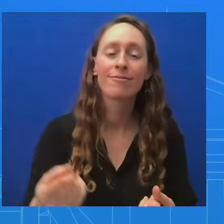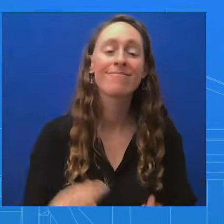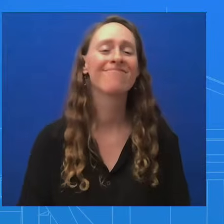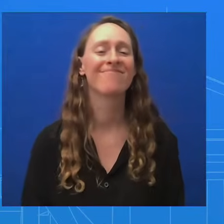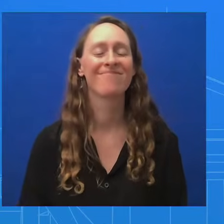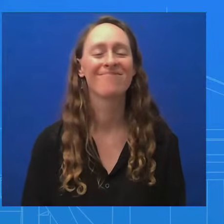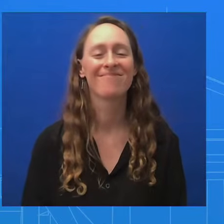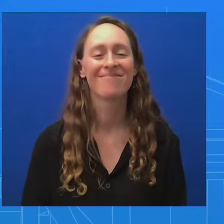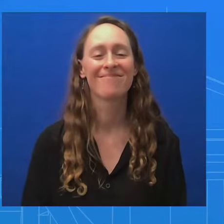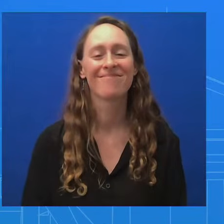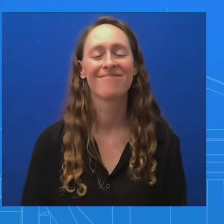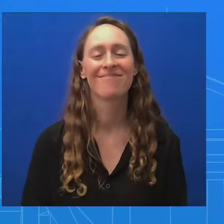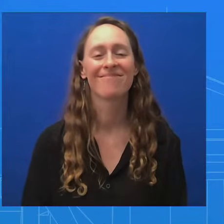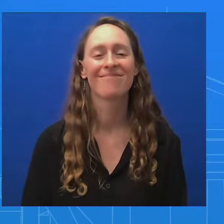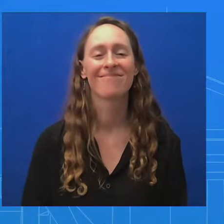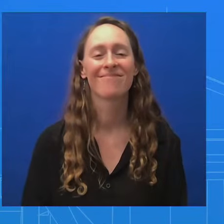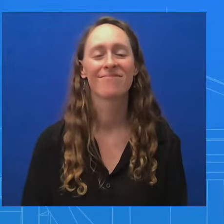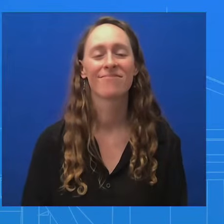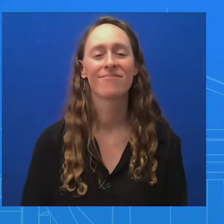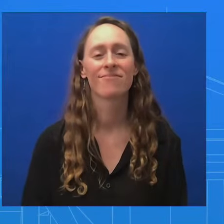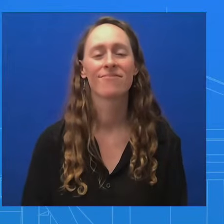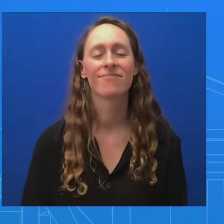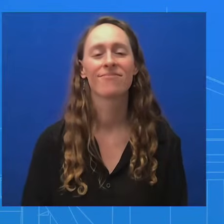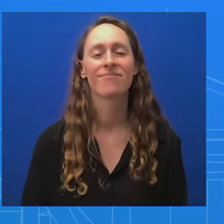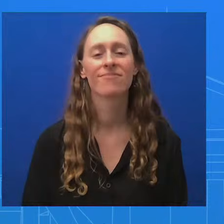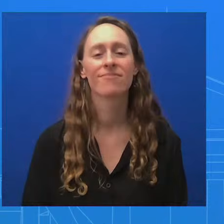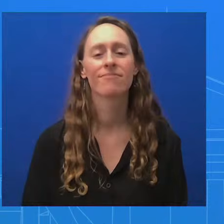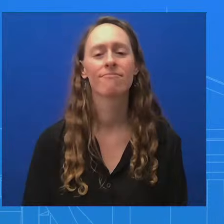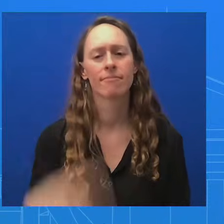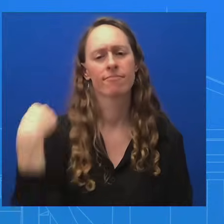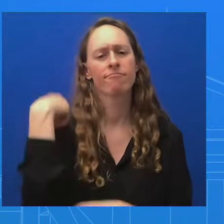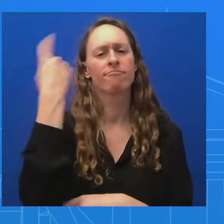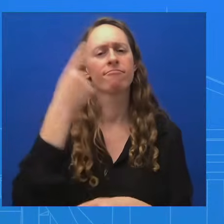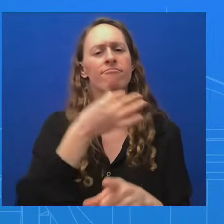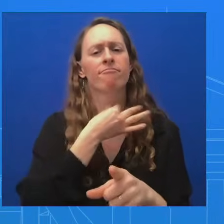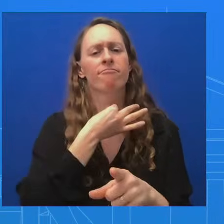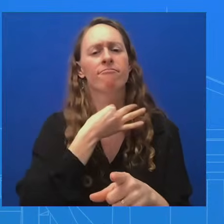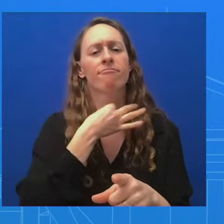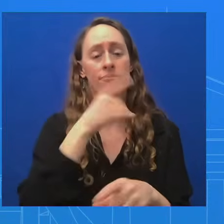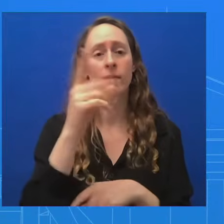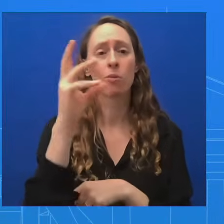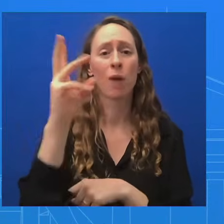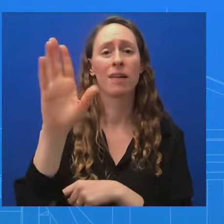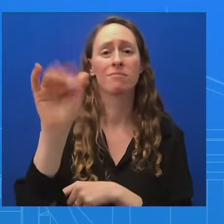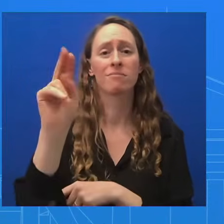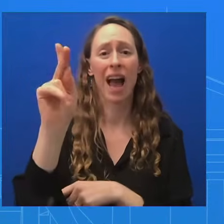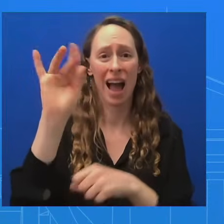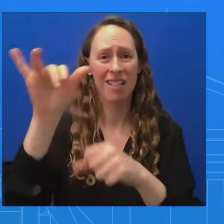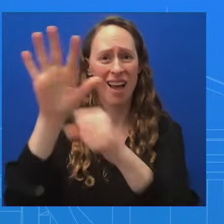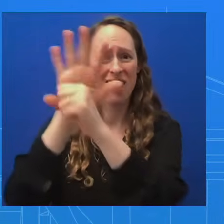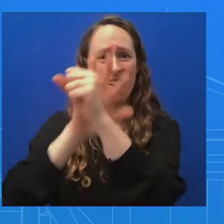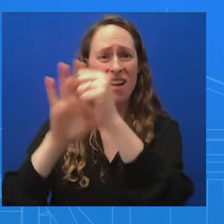Does that mean the Israeli Prime Minister has committed to release his tax revenue?